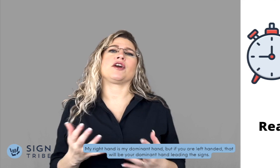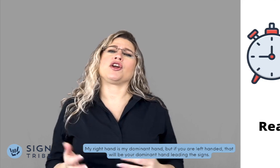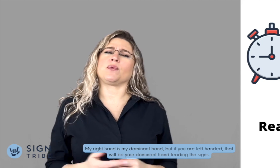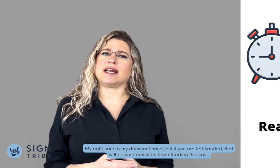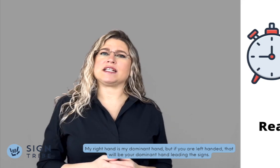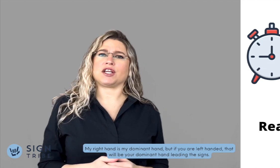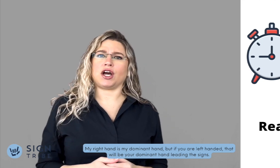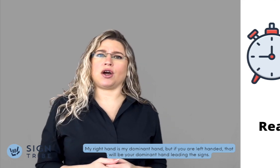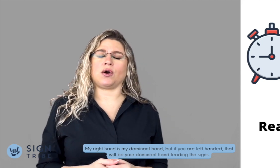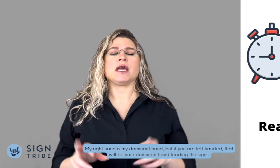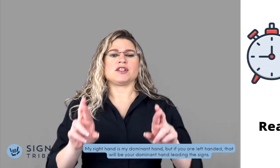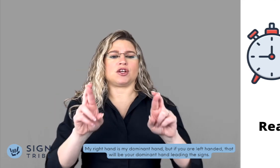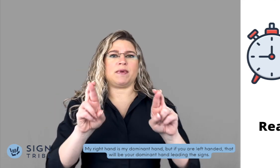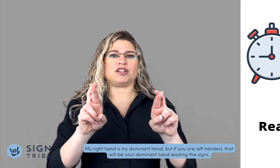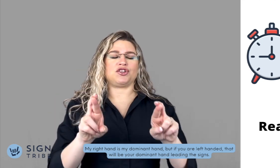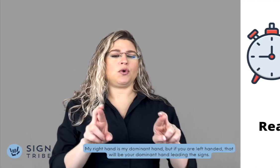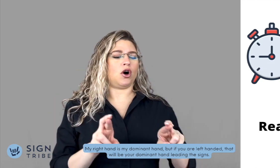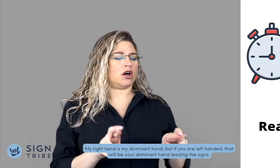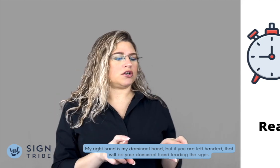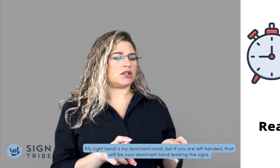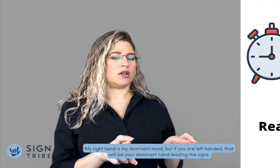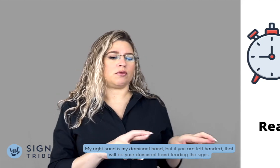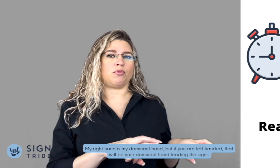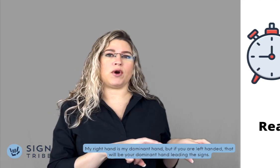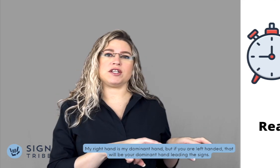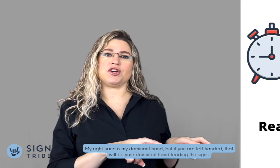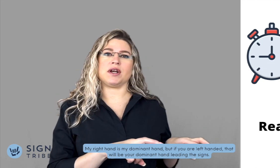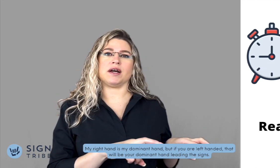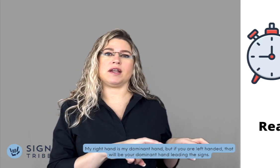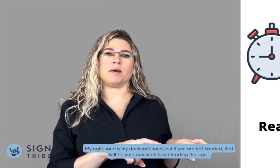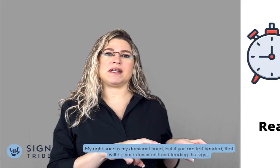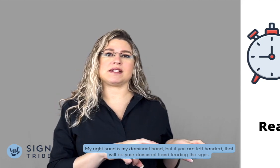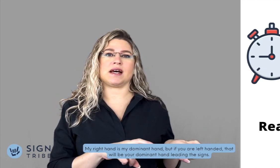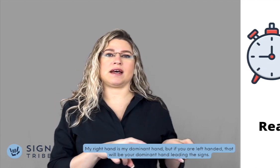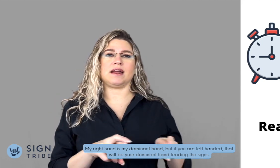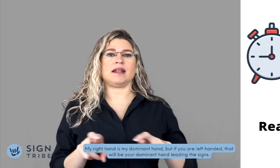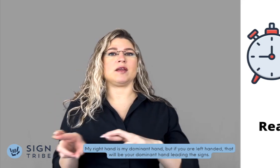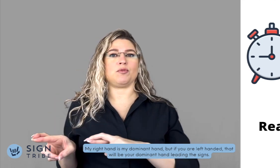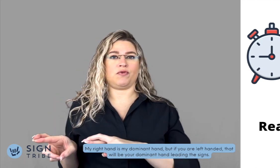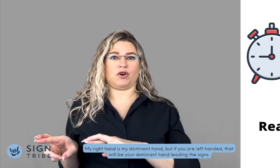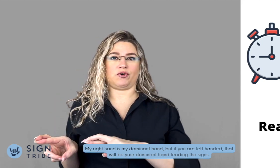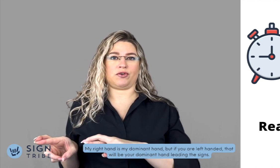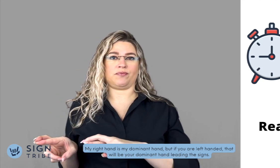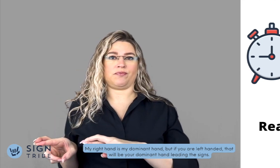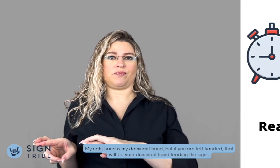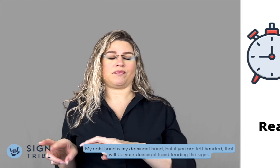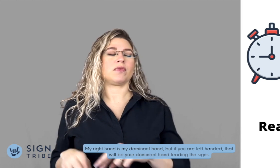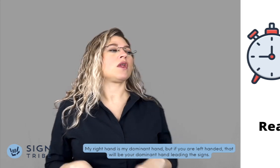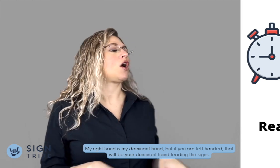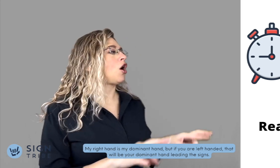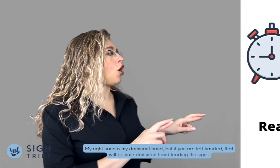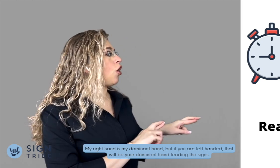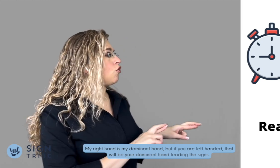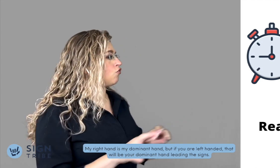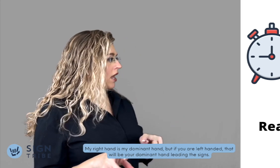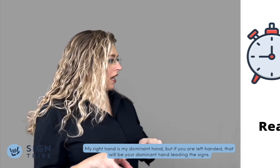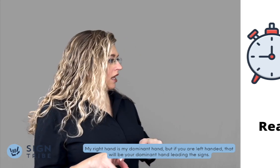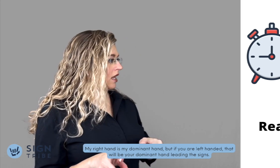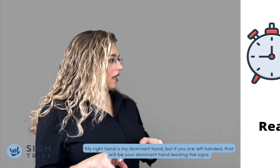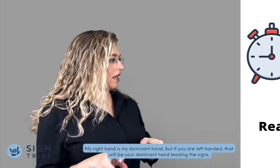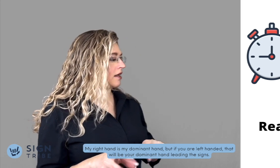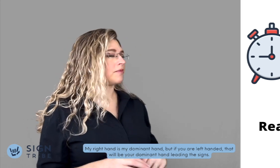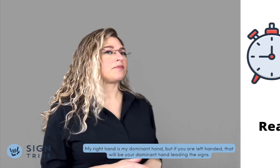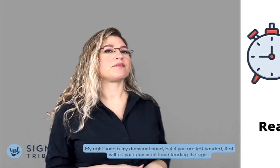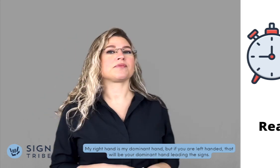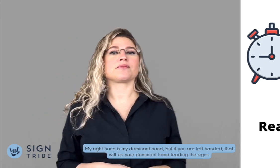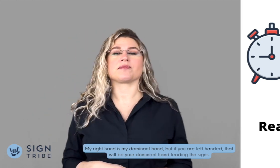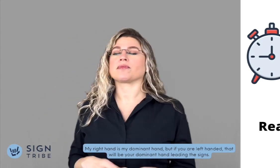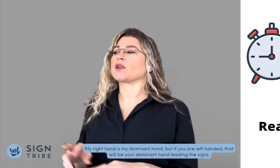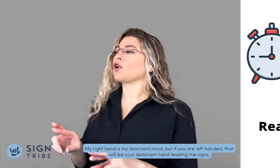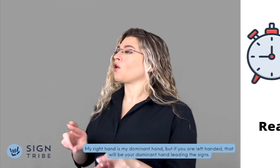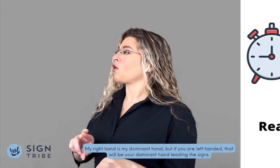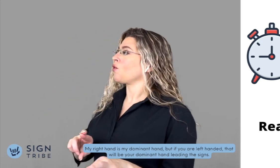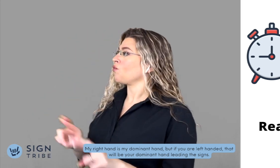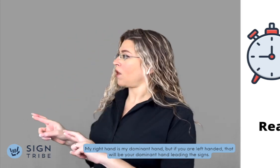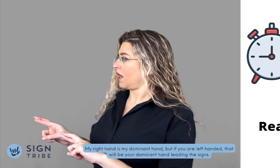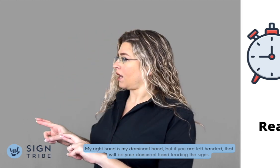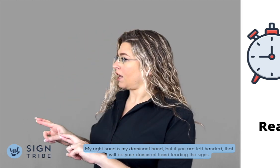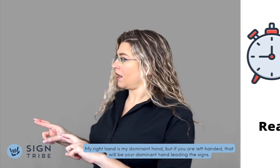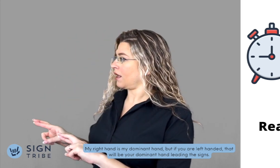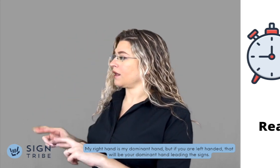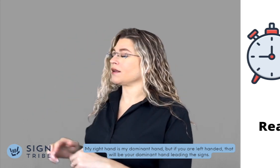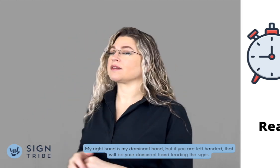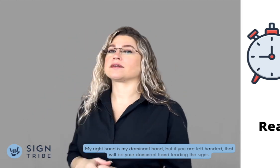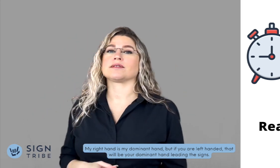are you ready to go? So make two Rs, point to your non dominant side, and then move over.